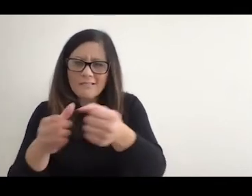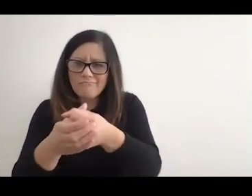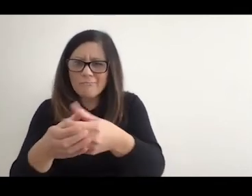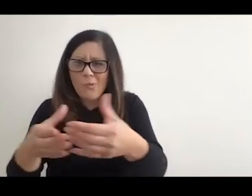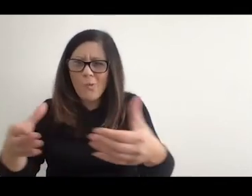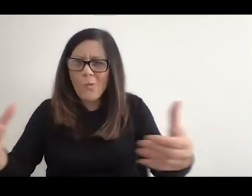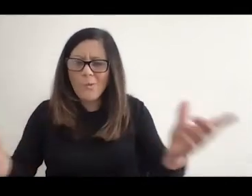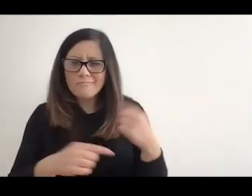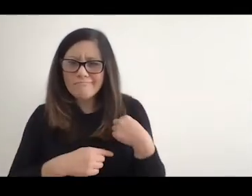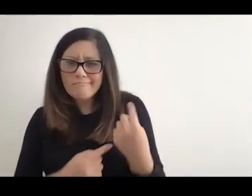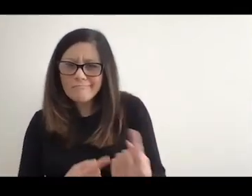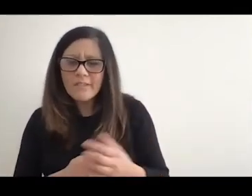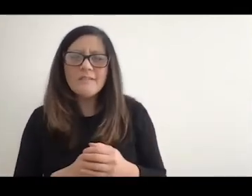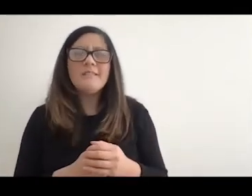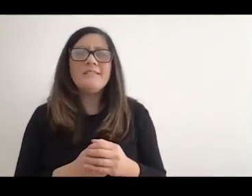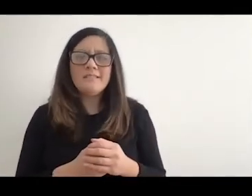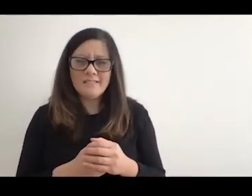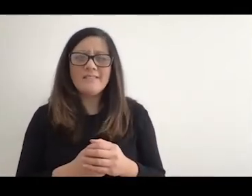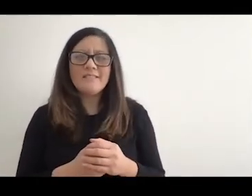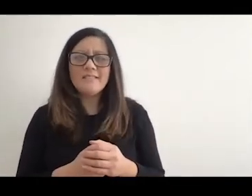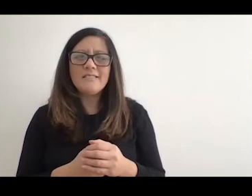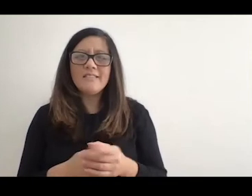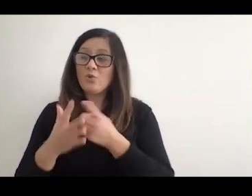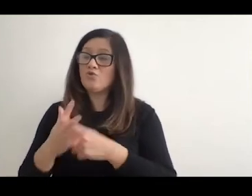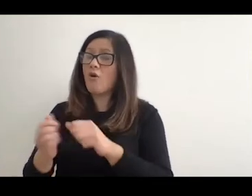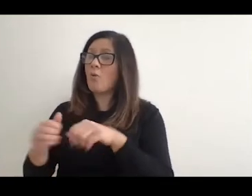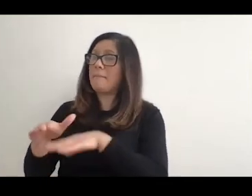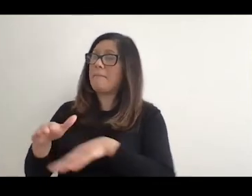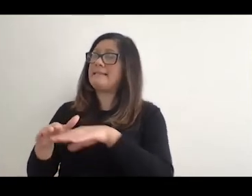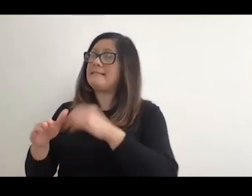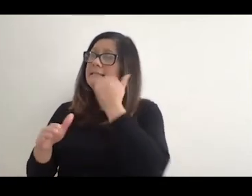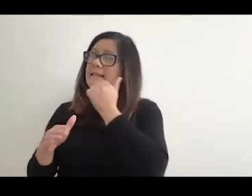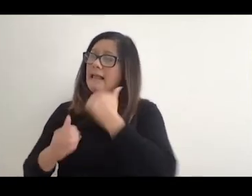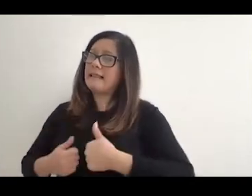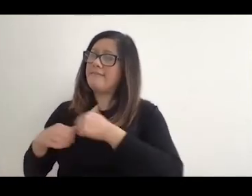you know what happens to it. It starts with the basic activities of daily living,